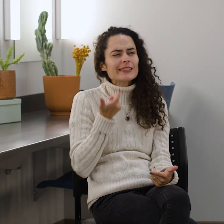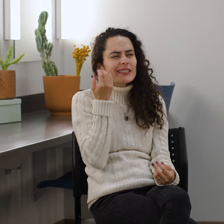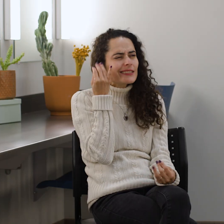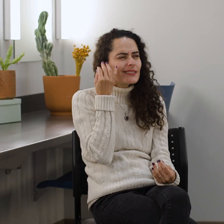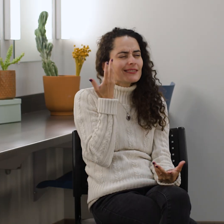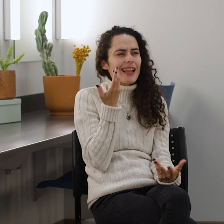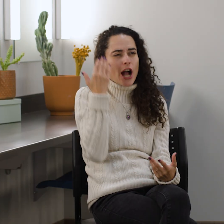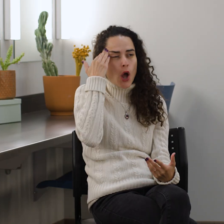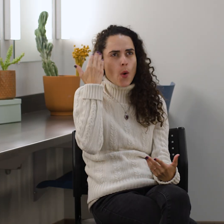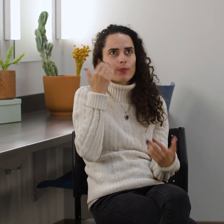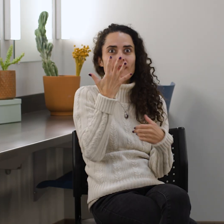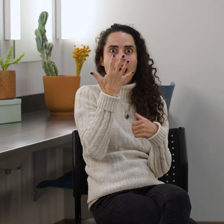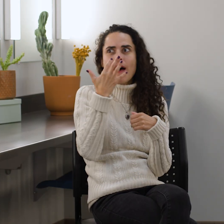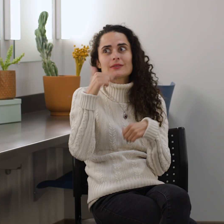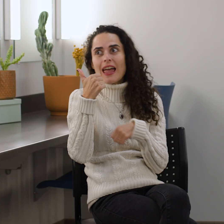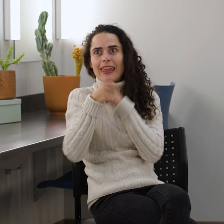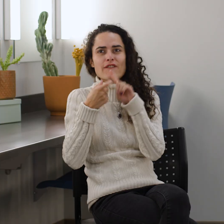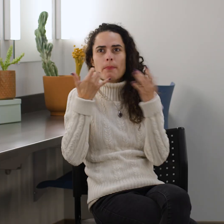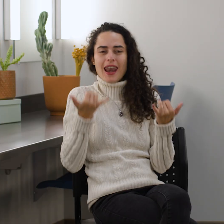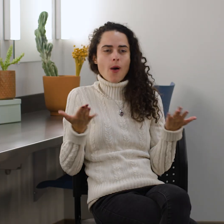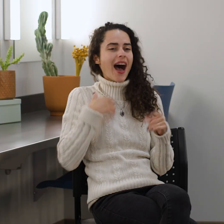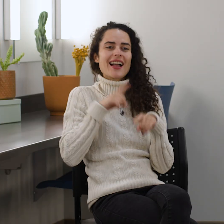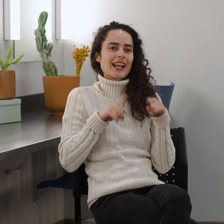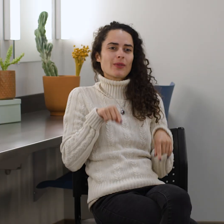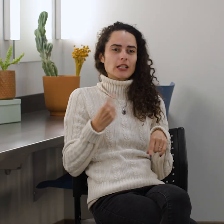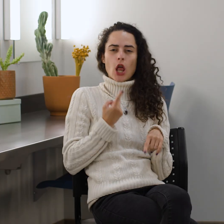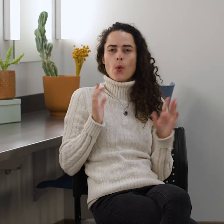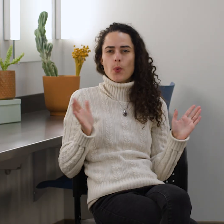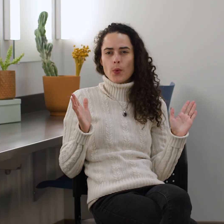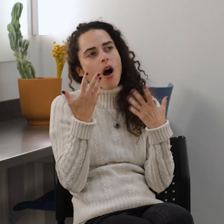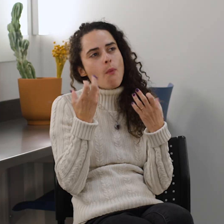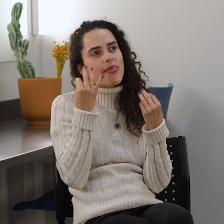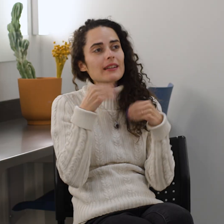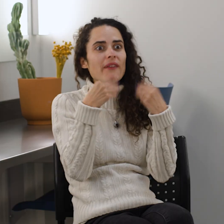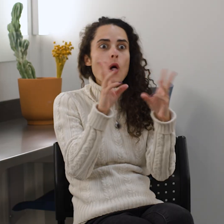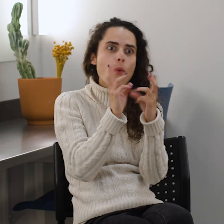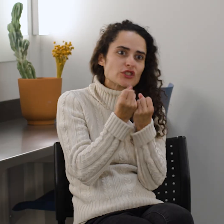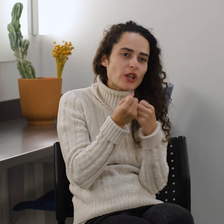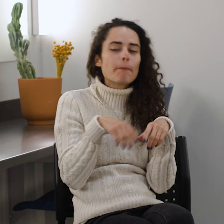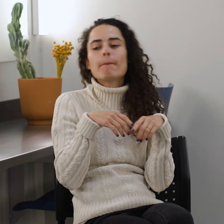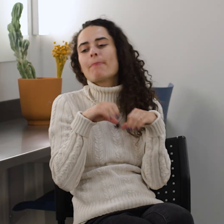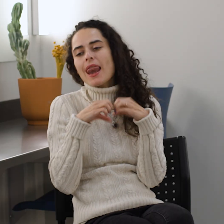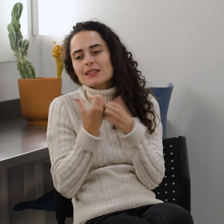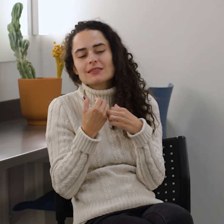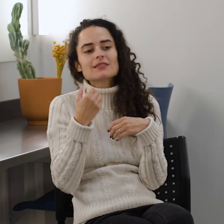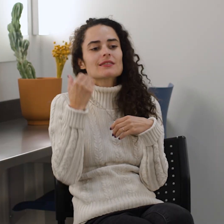I know five or ten years from now, I cannot do this alone. So I’m thinking about giving workshops and classes.